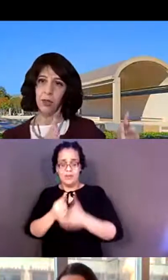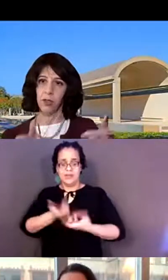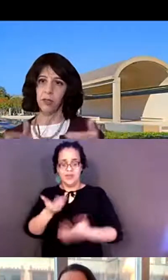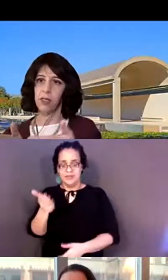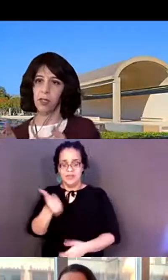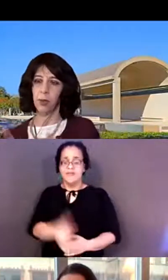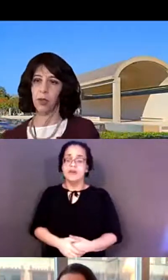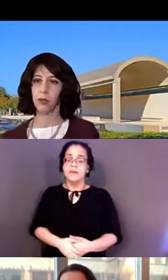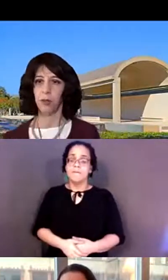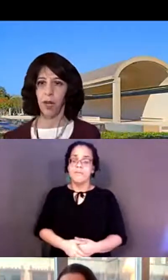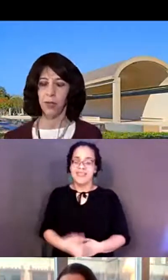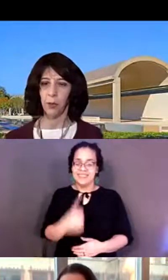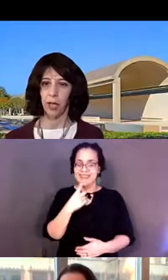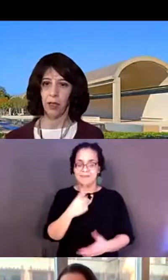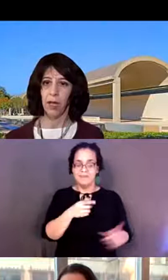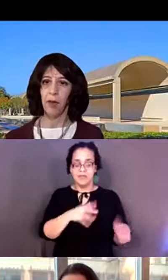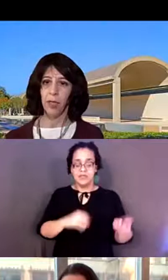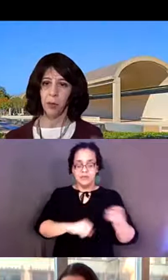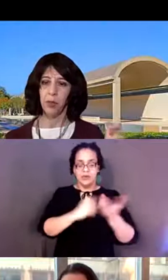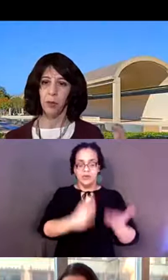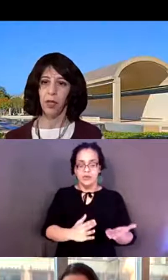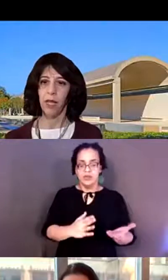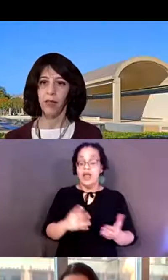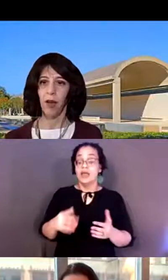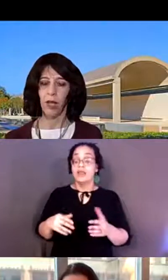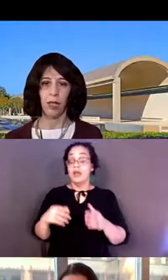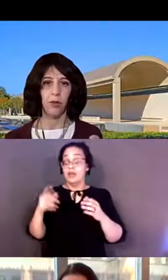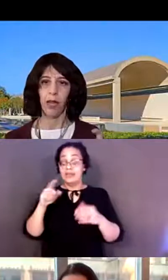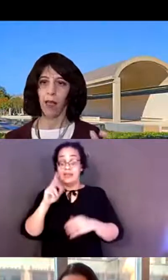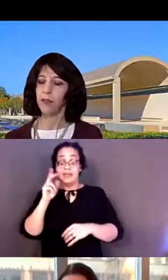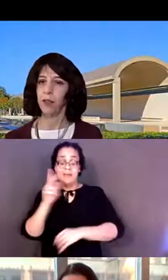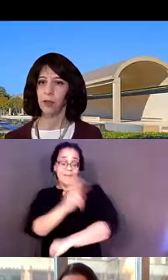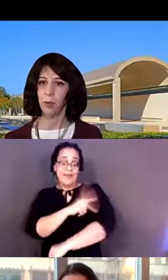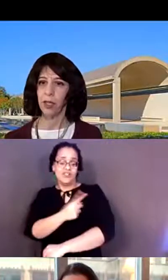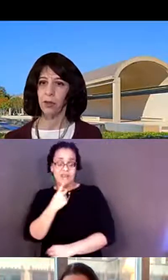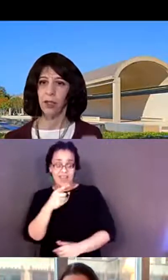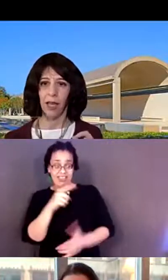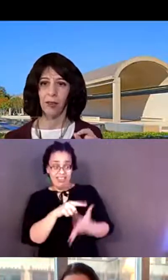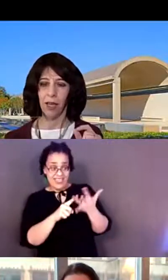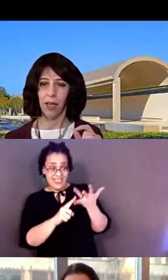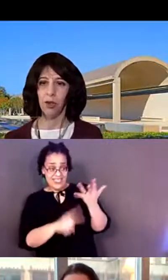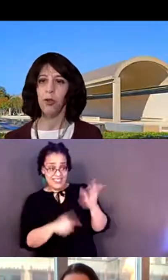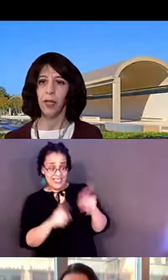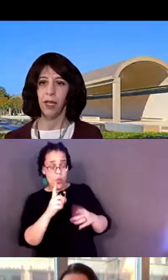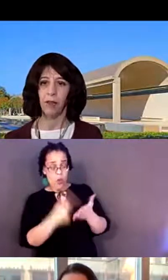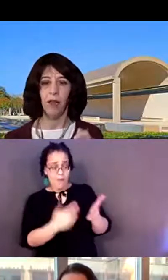services this person provides for me and be able to boil that down into an